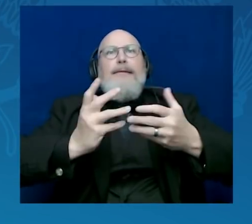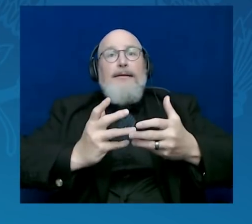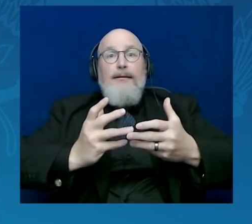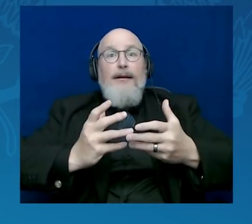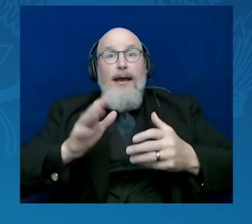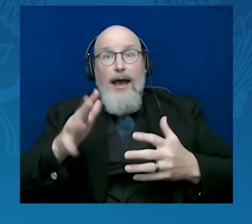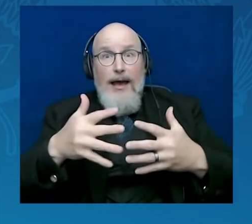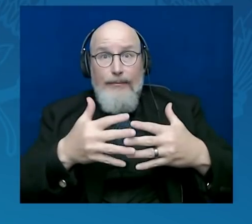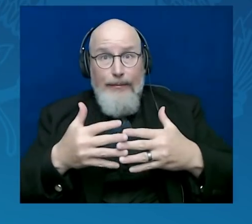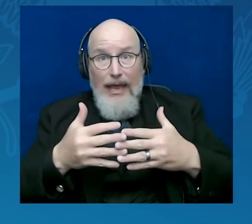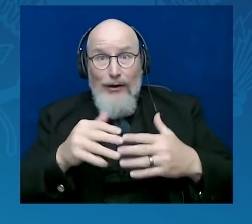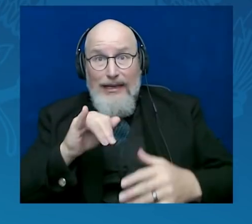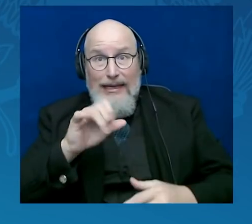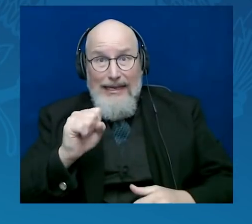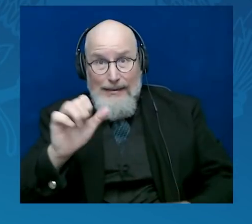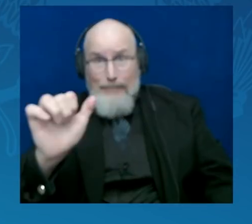The transatlantic alliance is back."